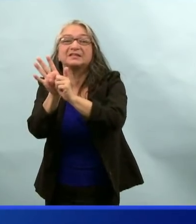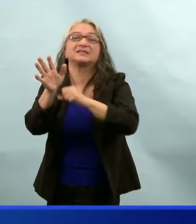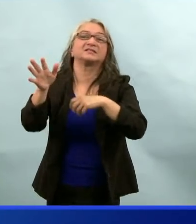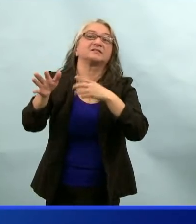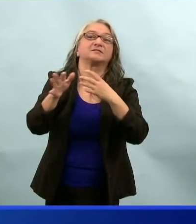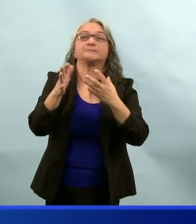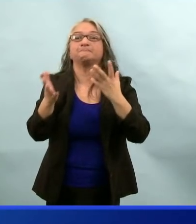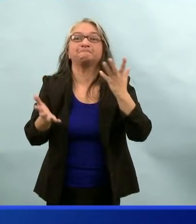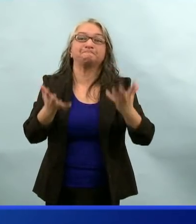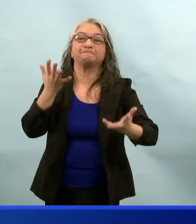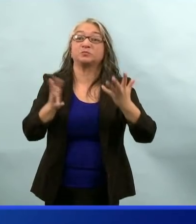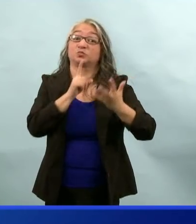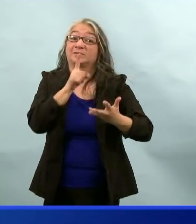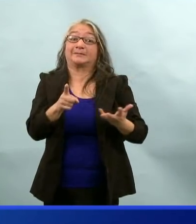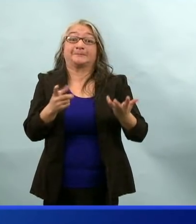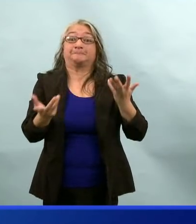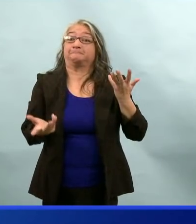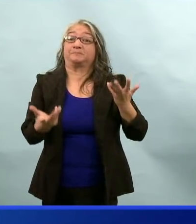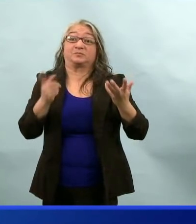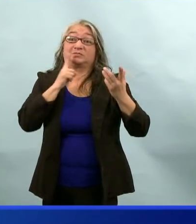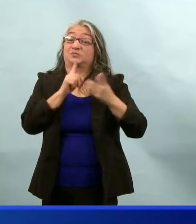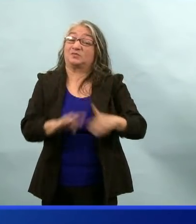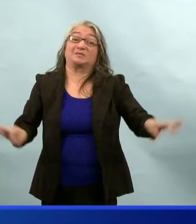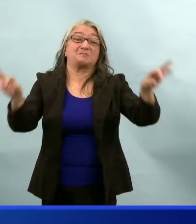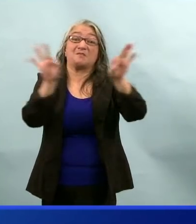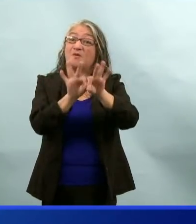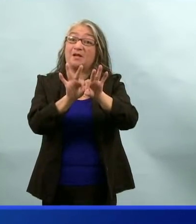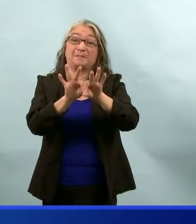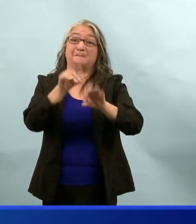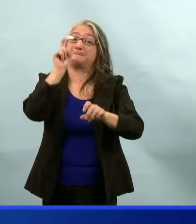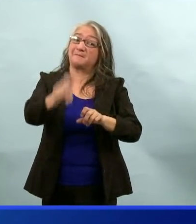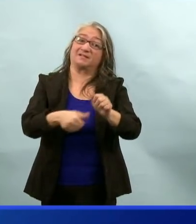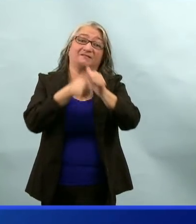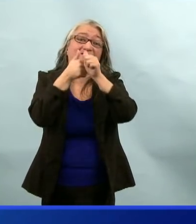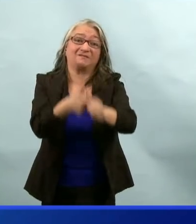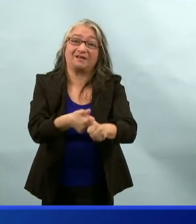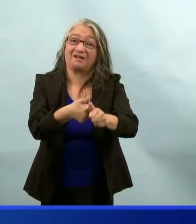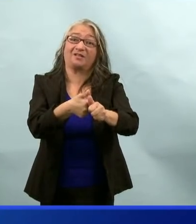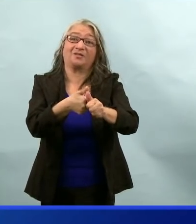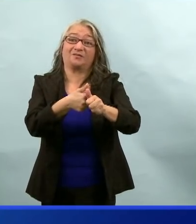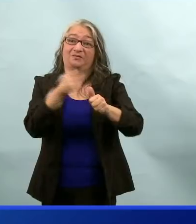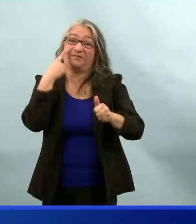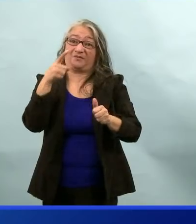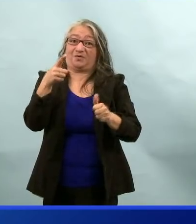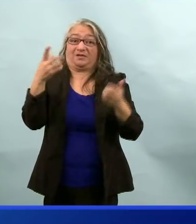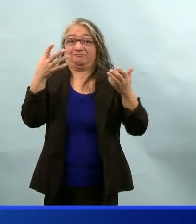think adhering to the orders provides that safety net and managing risk as well so again i mean